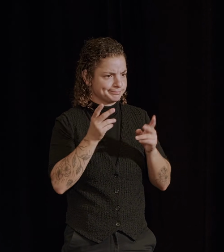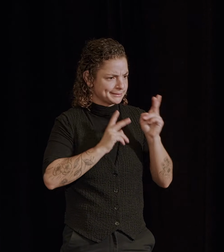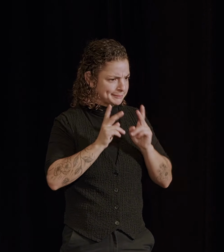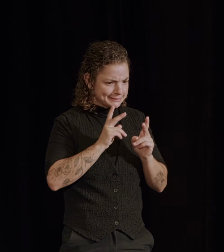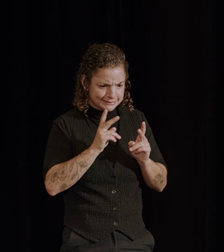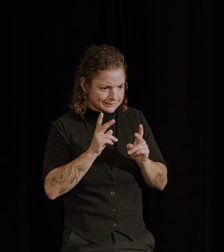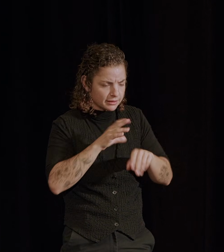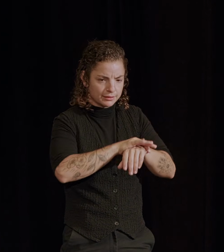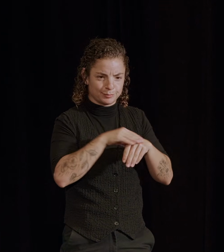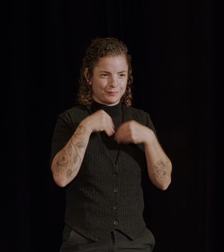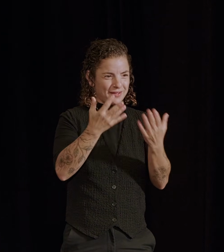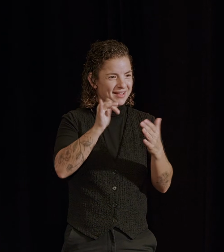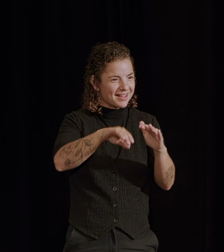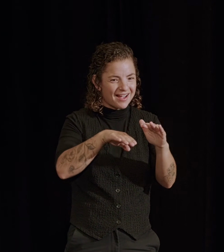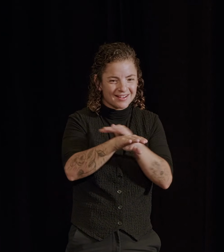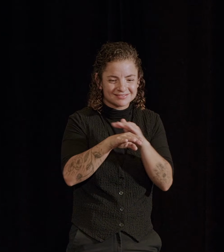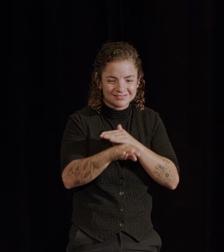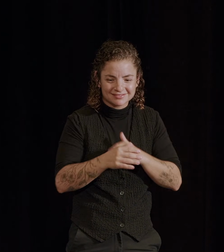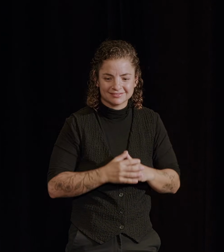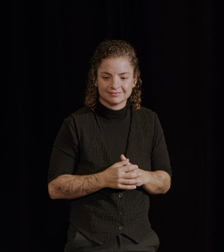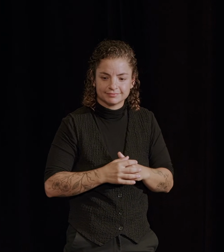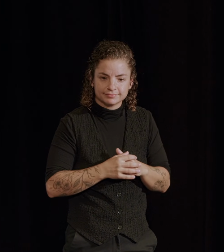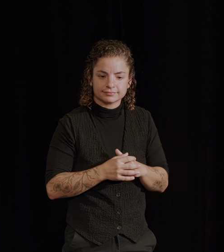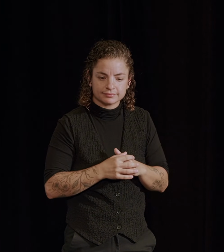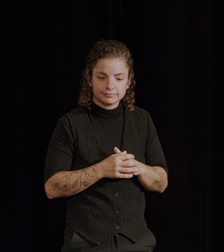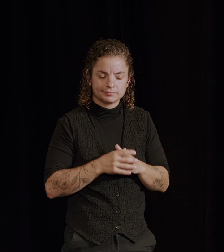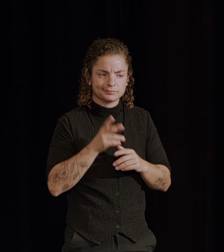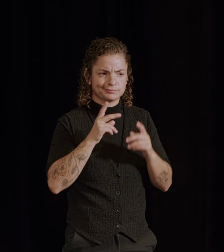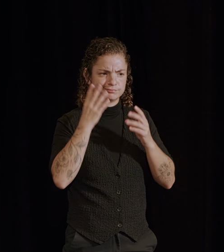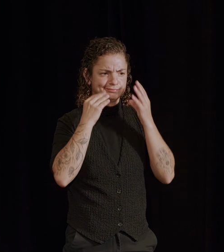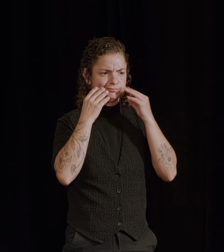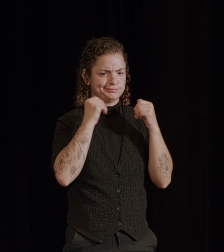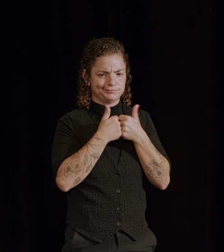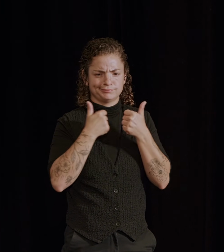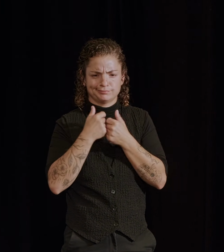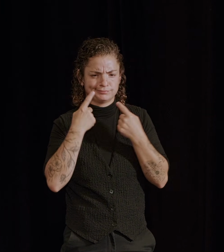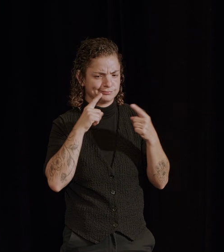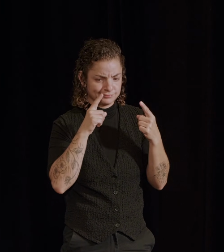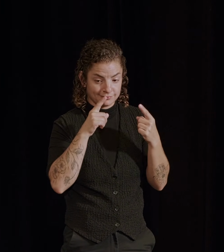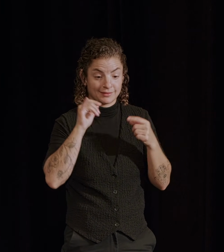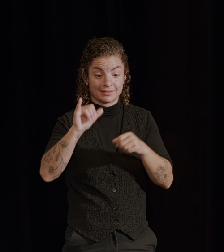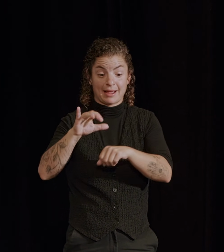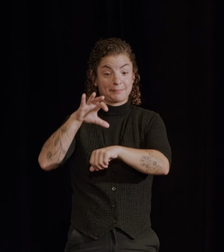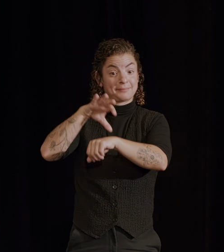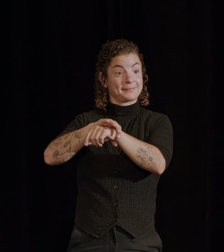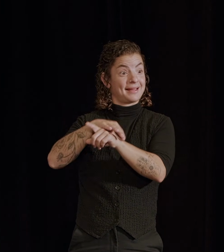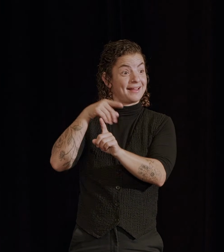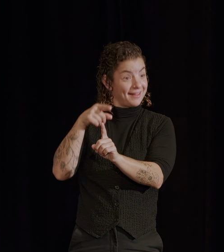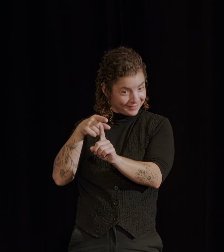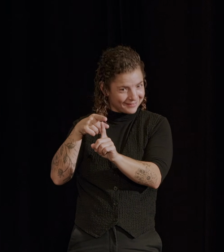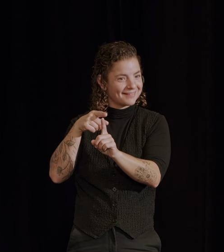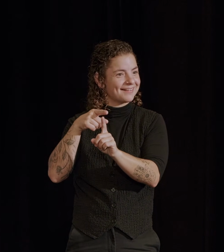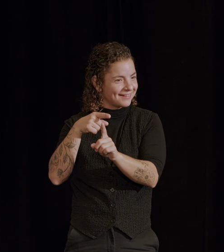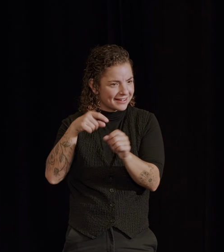with extreme difficulty. This neural band's ability to detect subtle muscle signals means